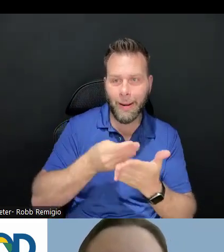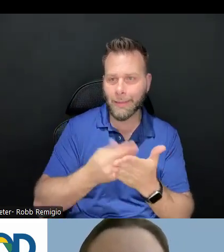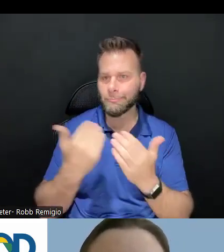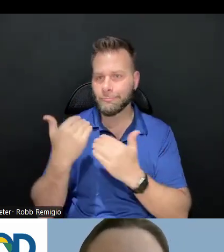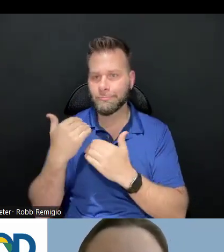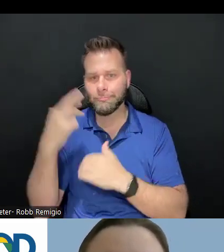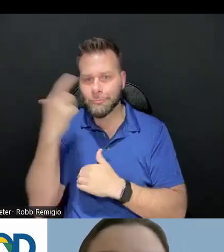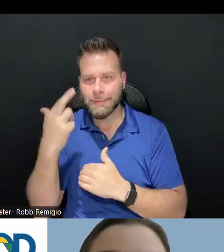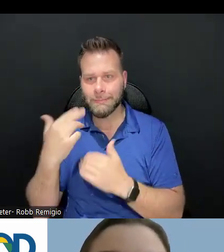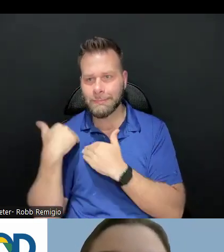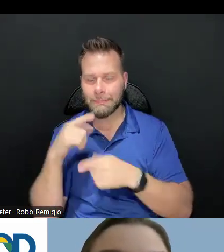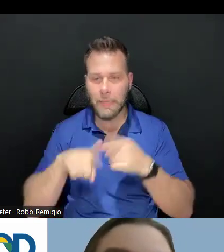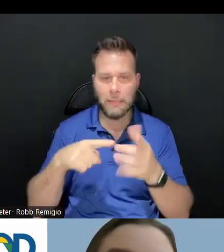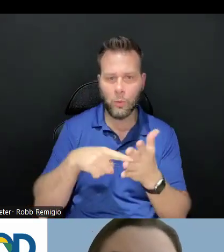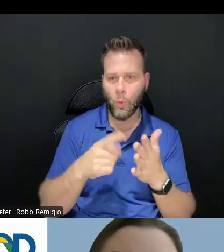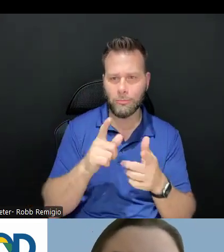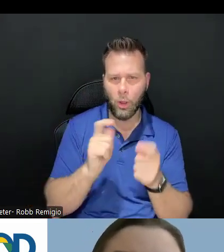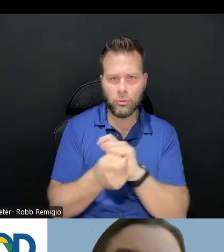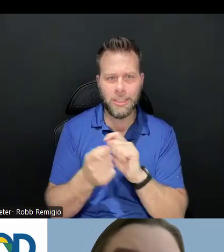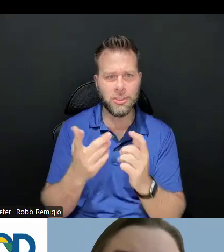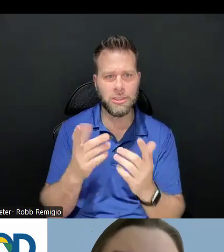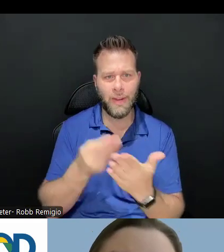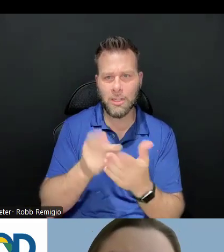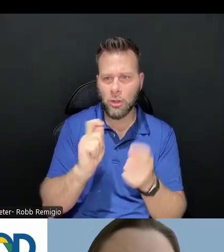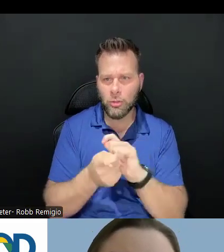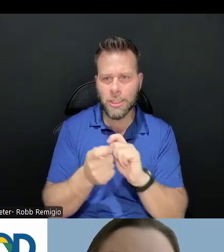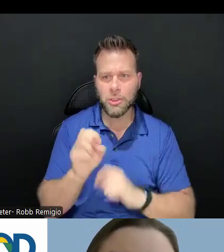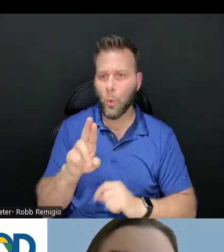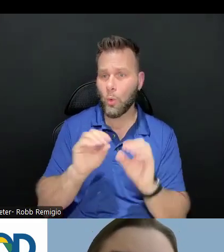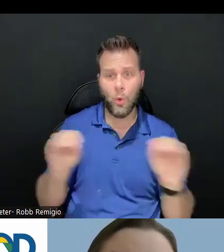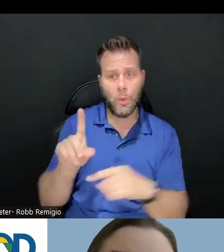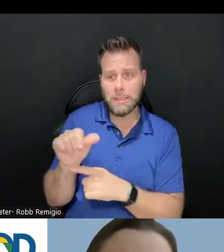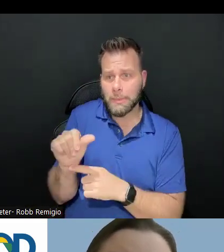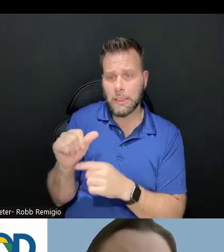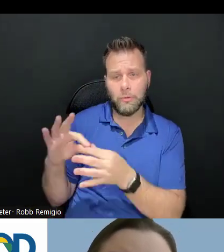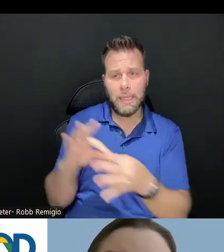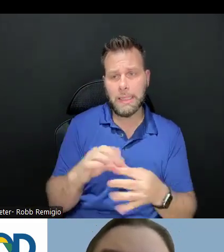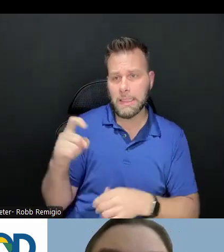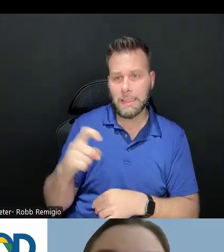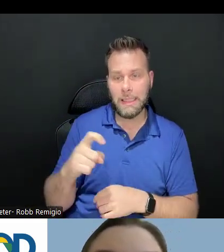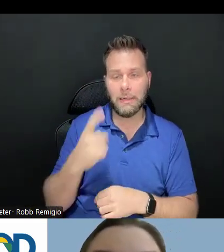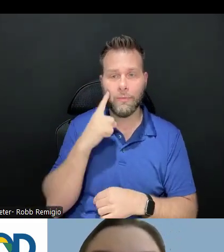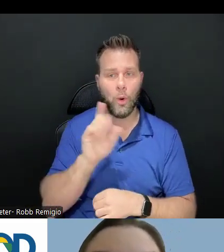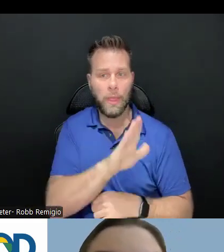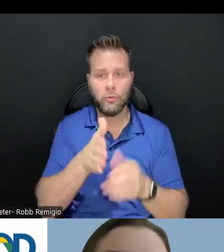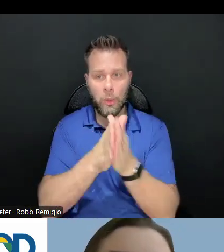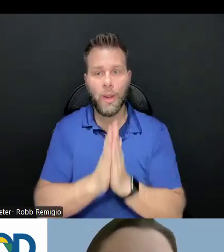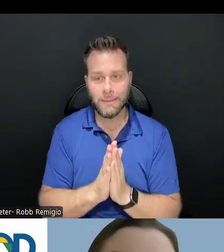denial reasons of financial or administrative burden, fundamental alteration, or no disability related need for what